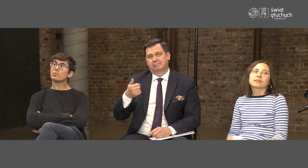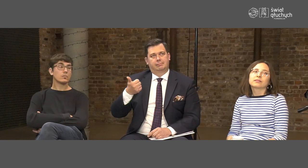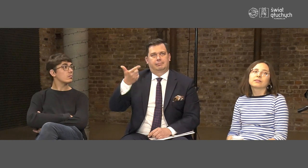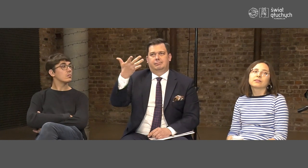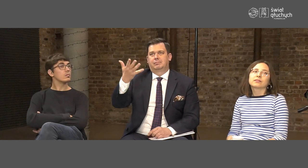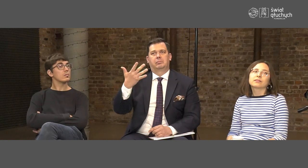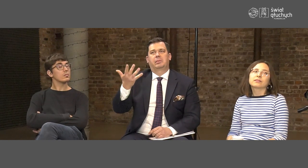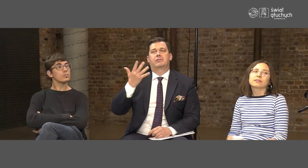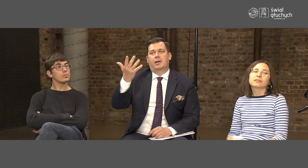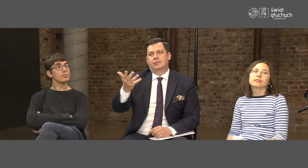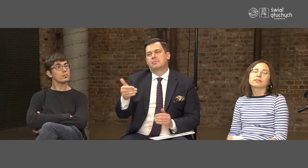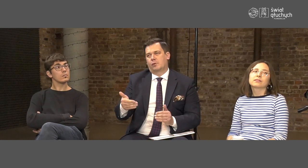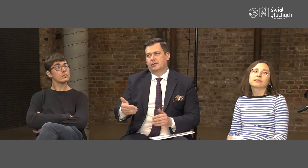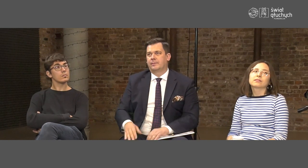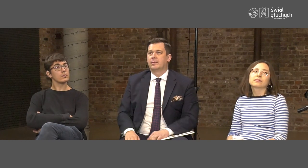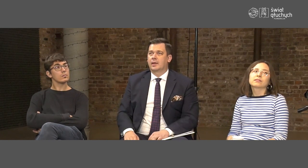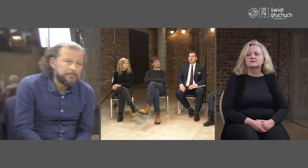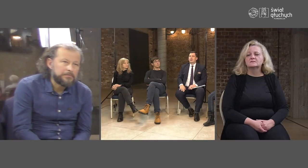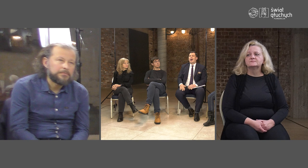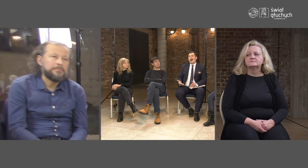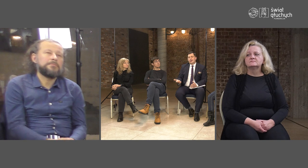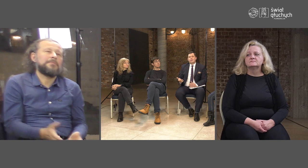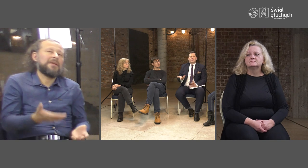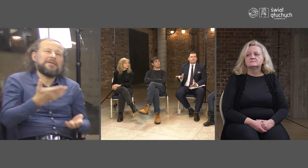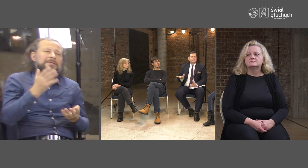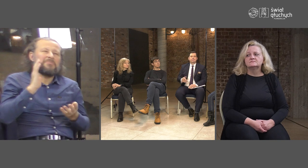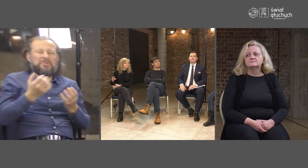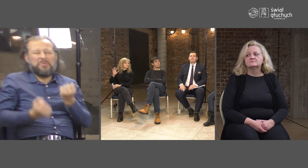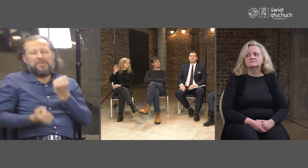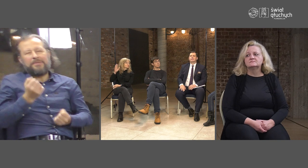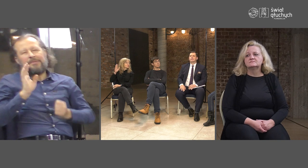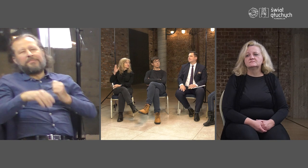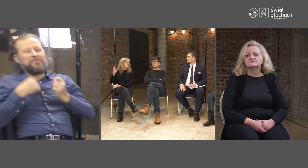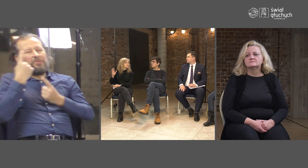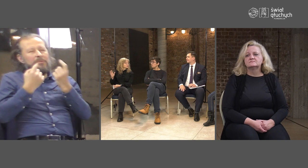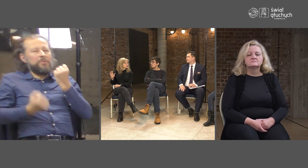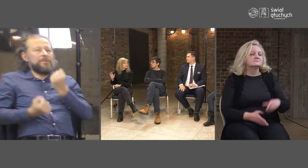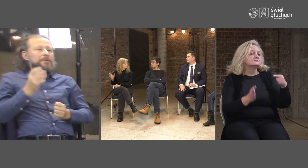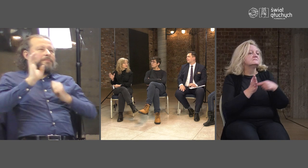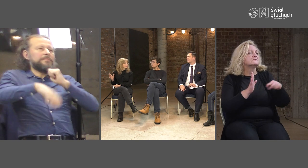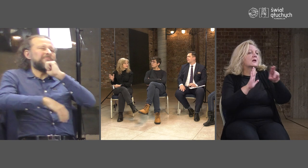Maybe in 5 years' time? [Eugeniusz]: I think it's difficult.